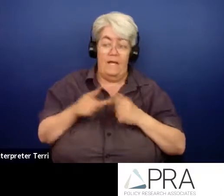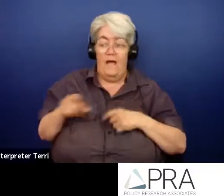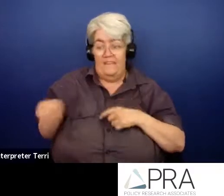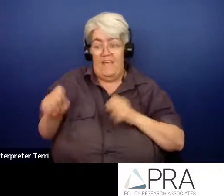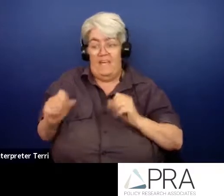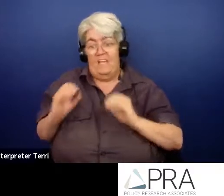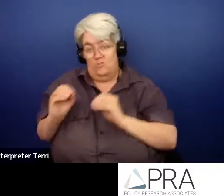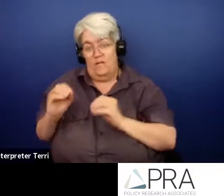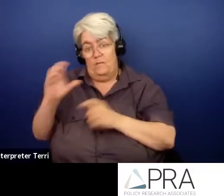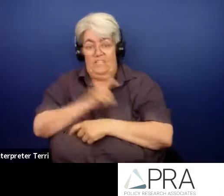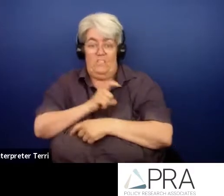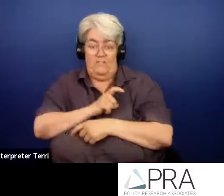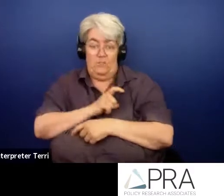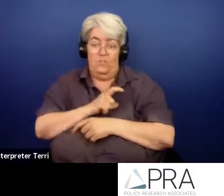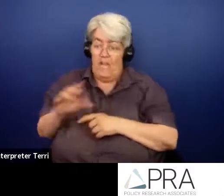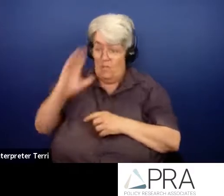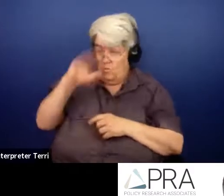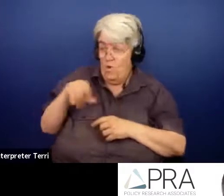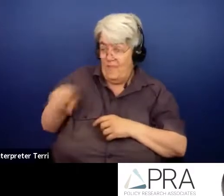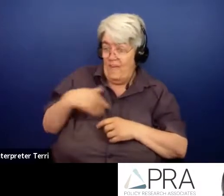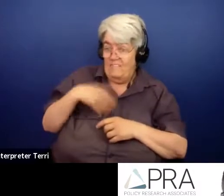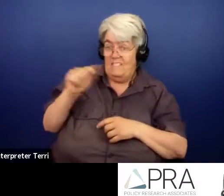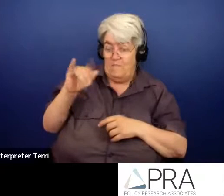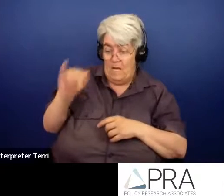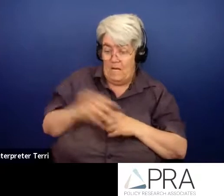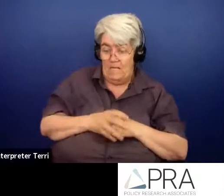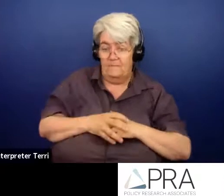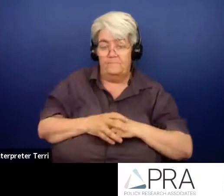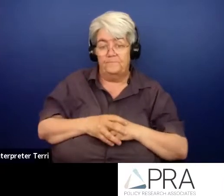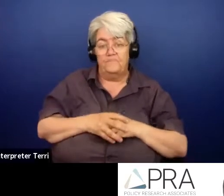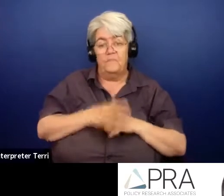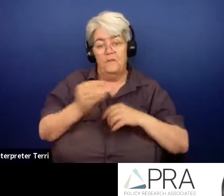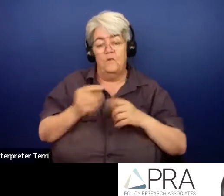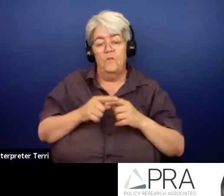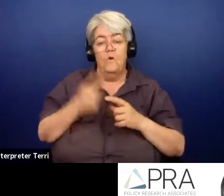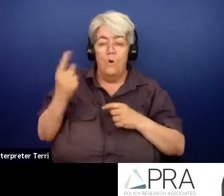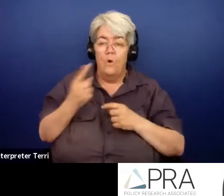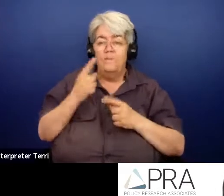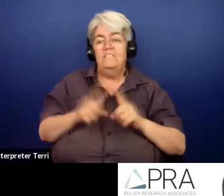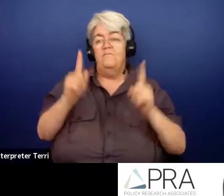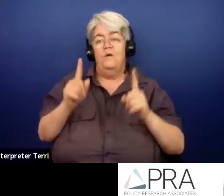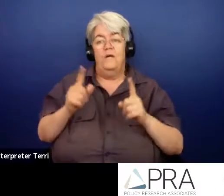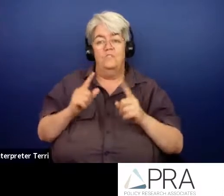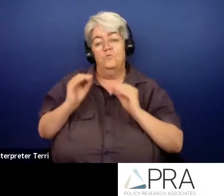officers. Do you know this person has a brain injury. There's always different ways to train that people hear the